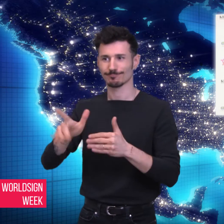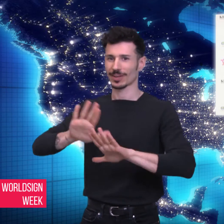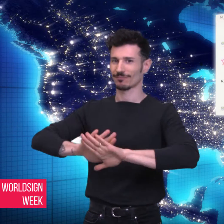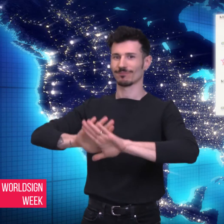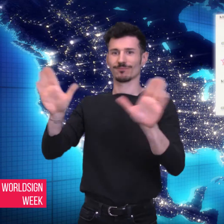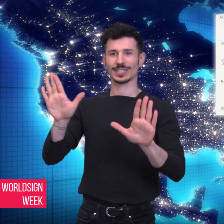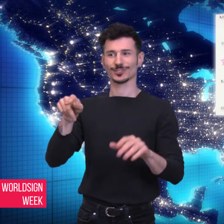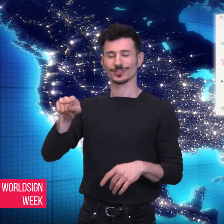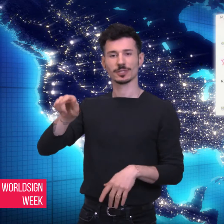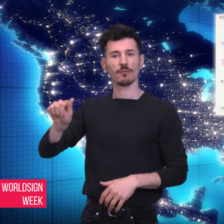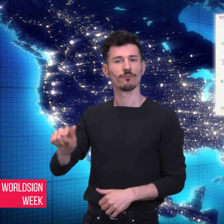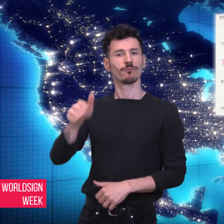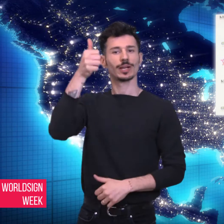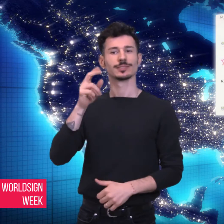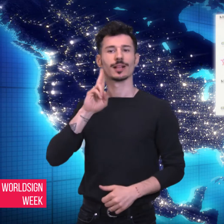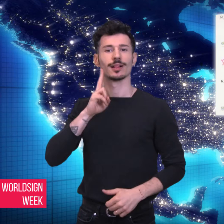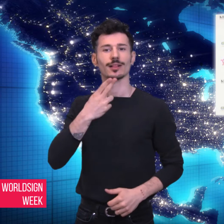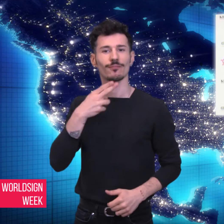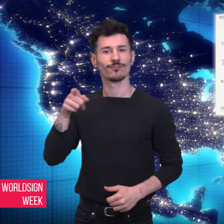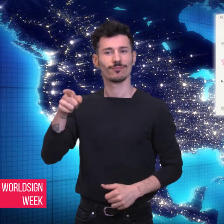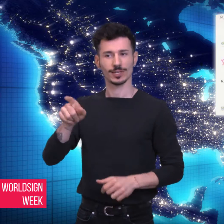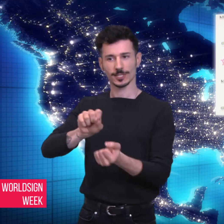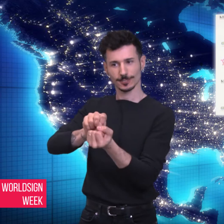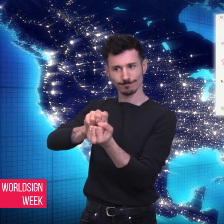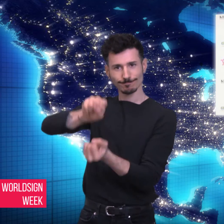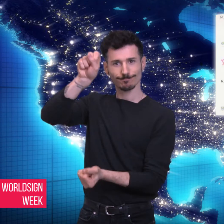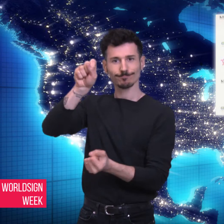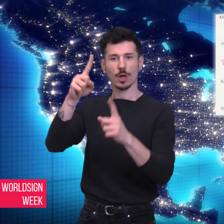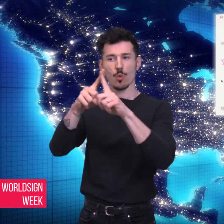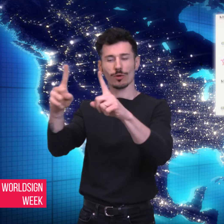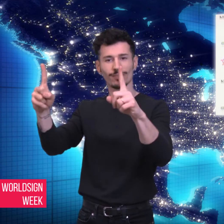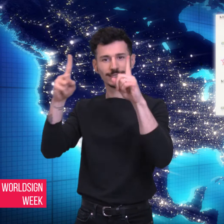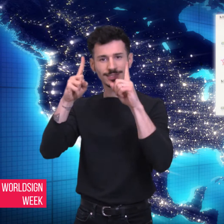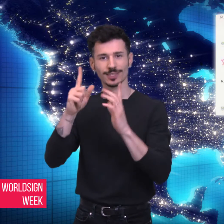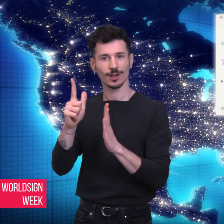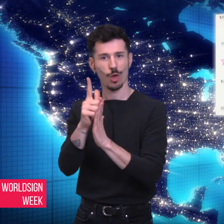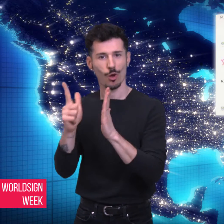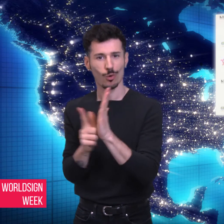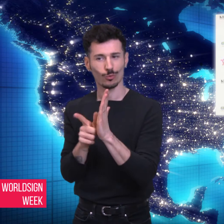Cape-born Qobo Ningiza who will be South Africa’s first